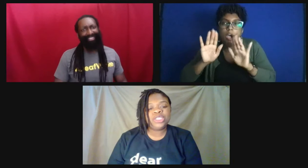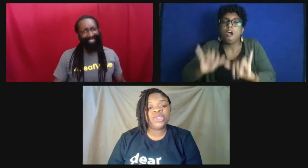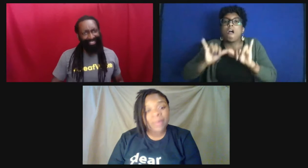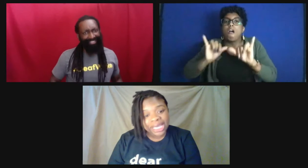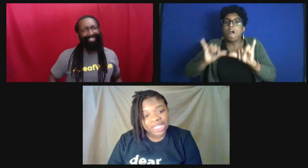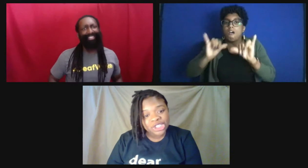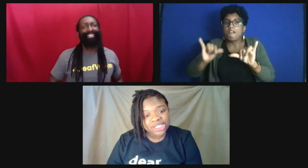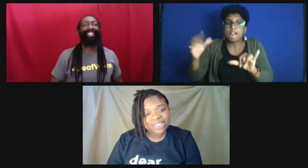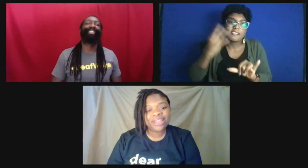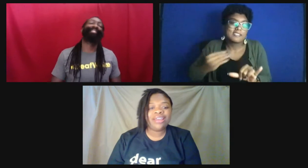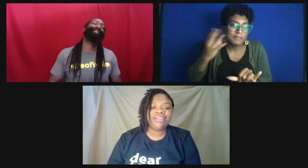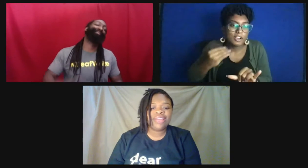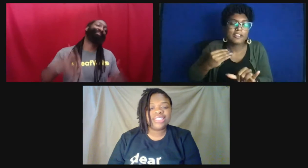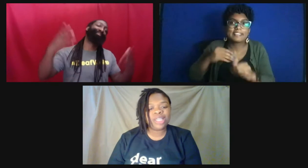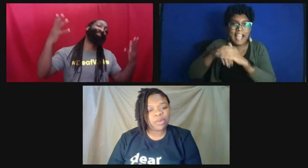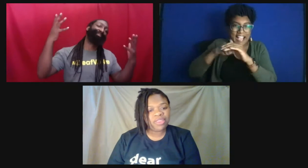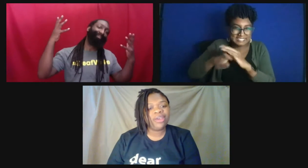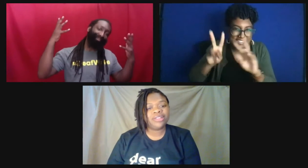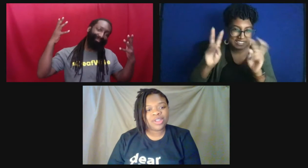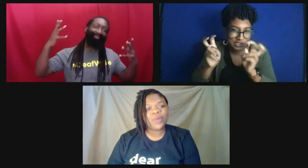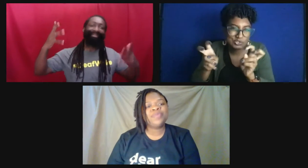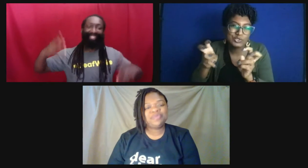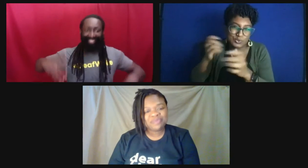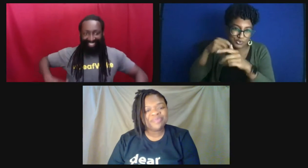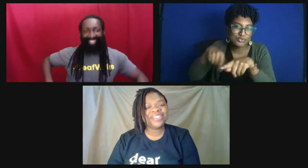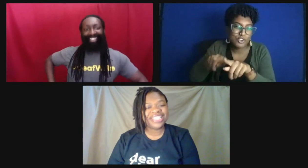and discrimination and that type of thing so yeah.